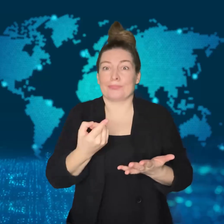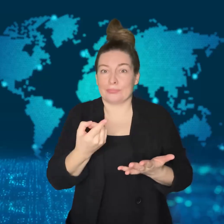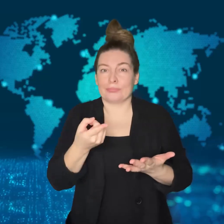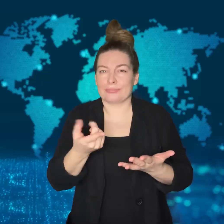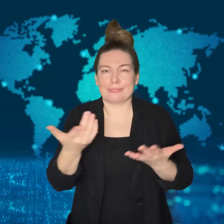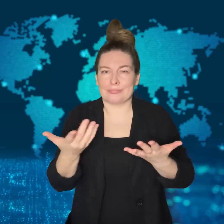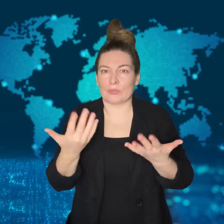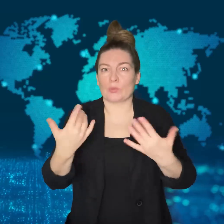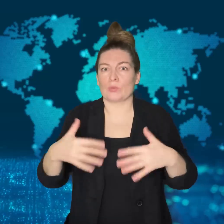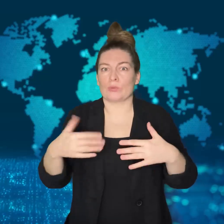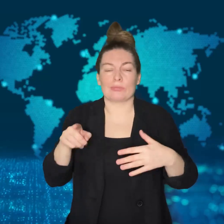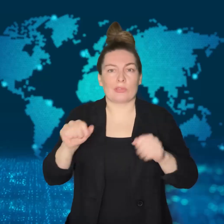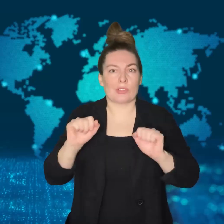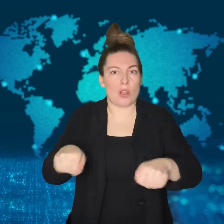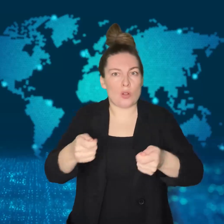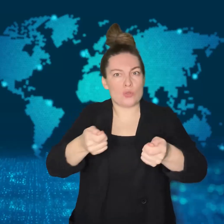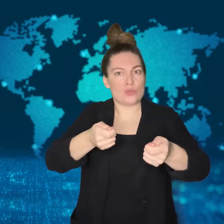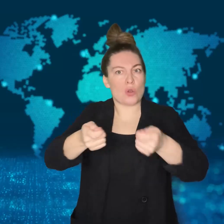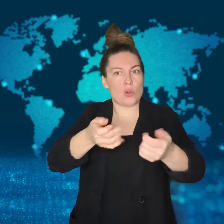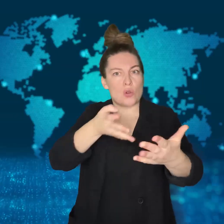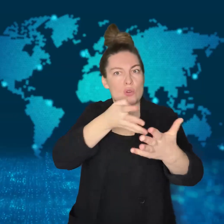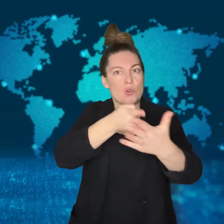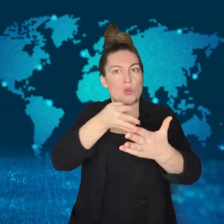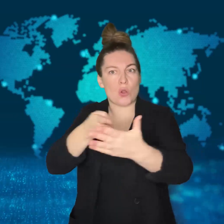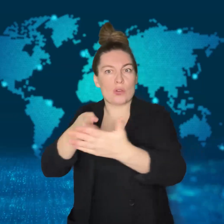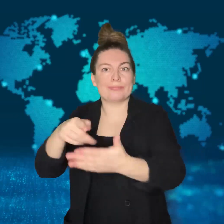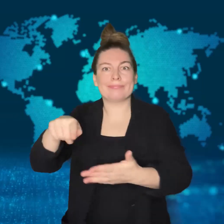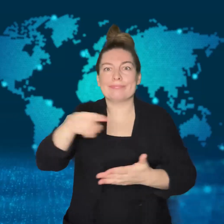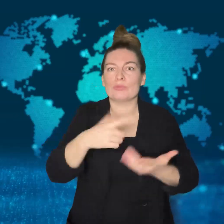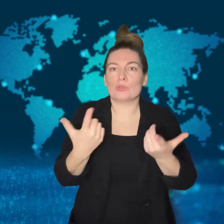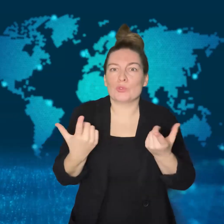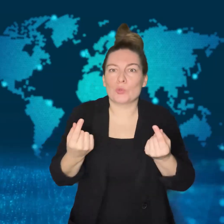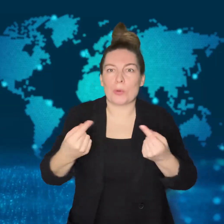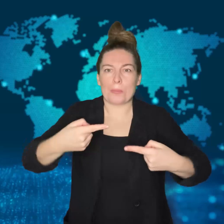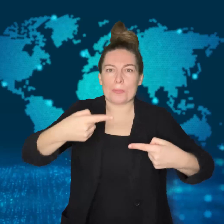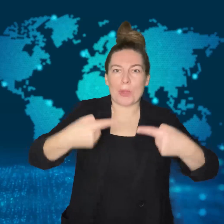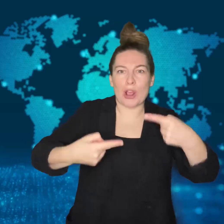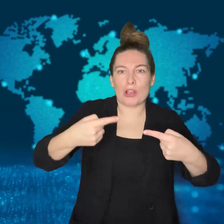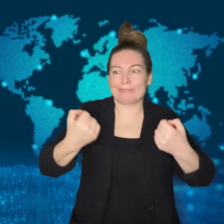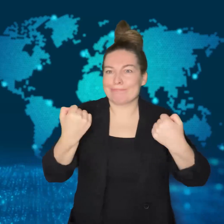The order banned all political activity and censored the news media.